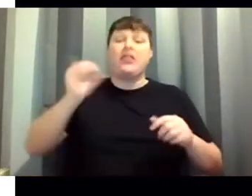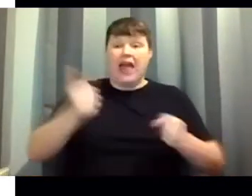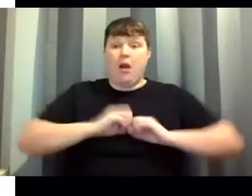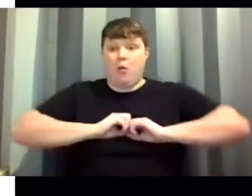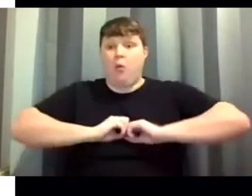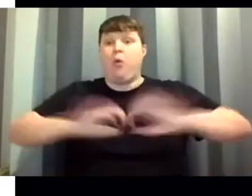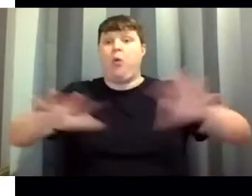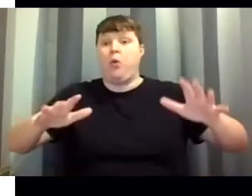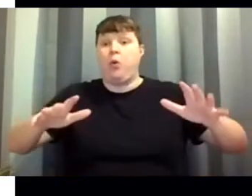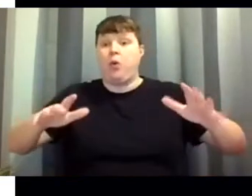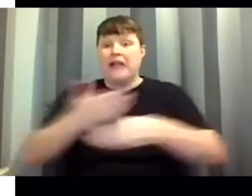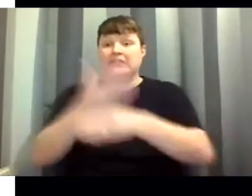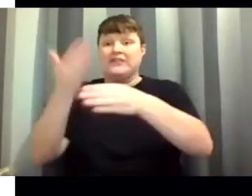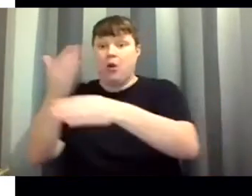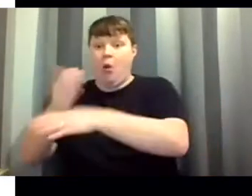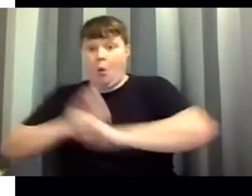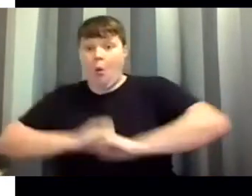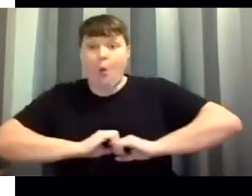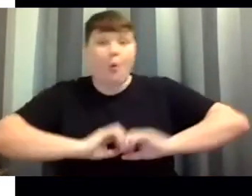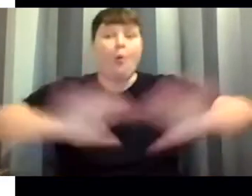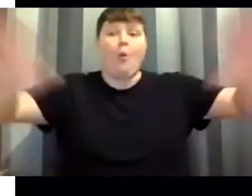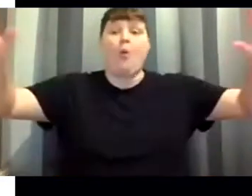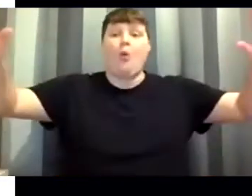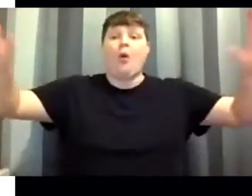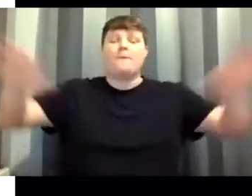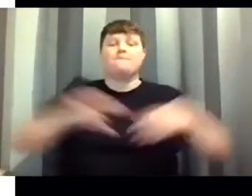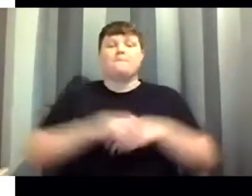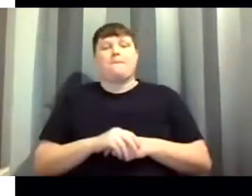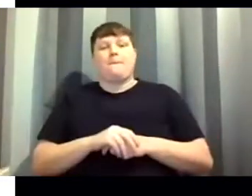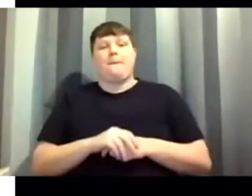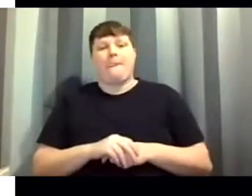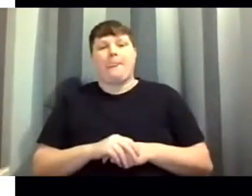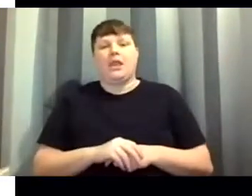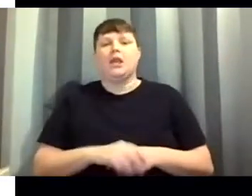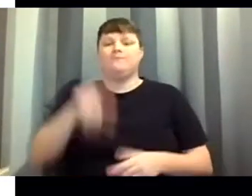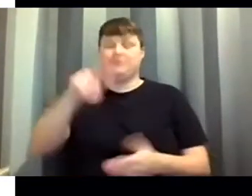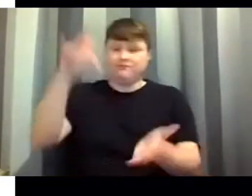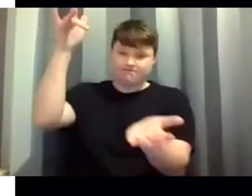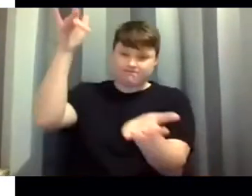The atmosphere is a central component of a whole "Earth system" and the modelling we do